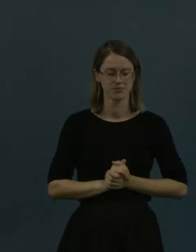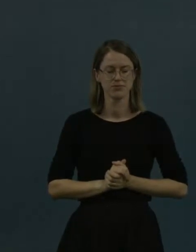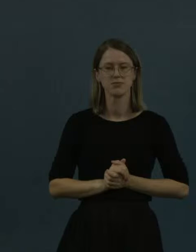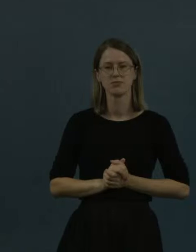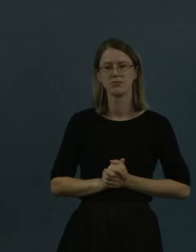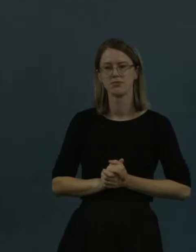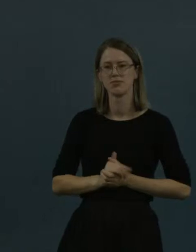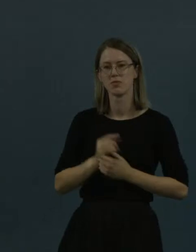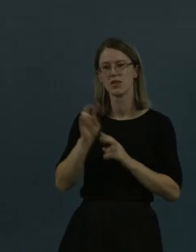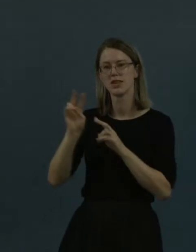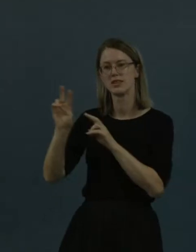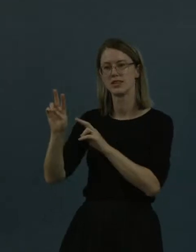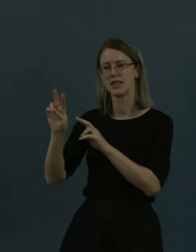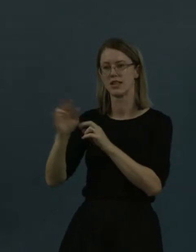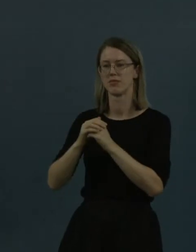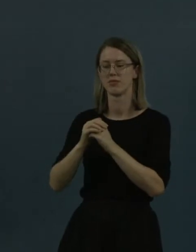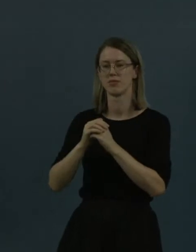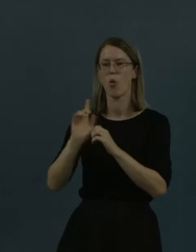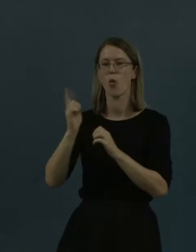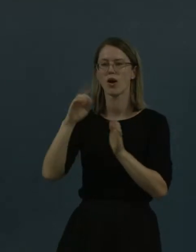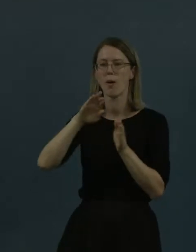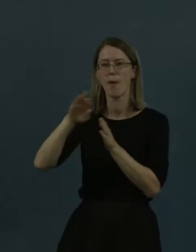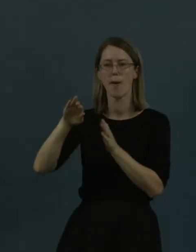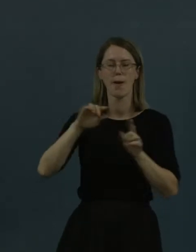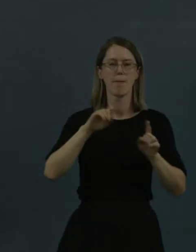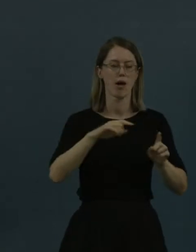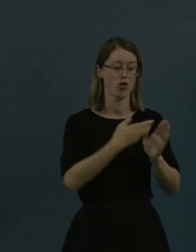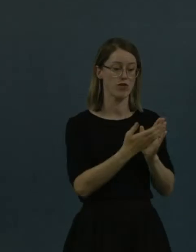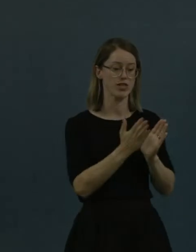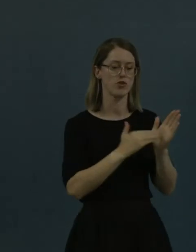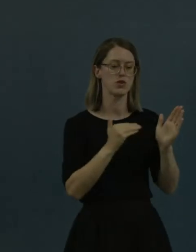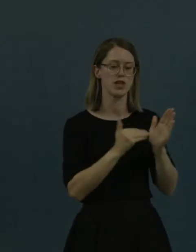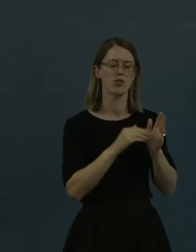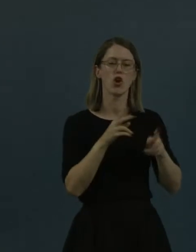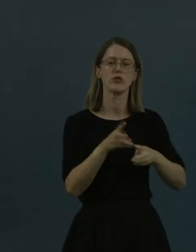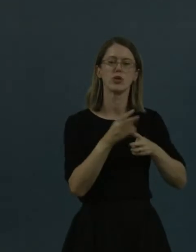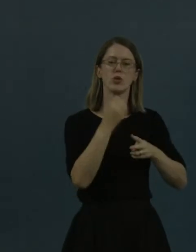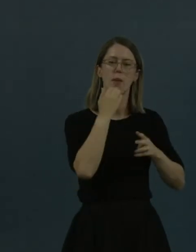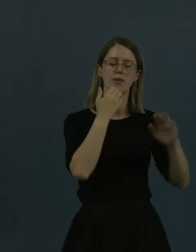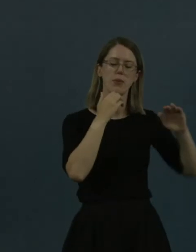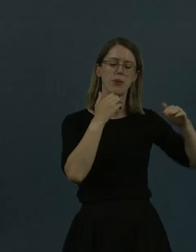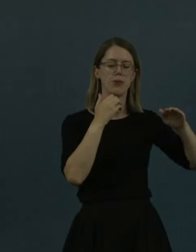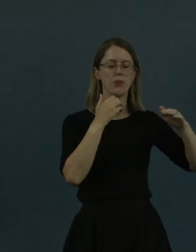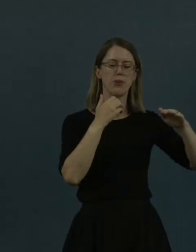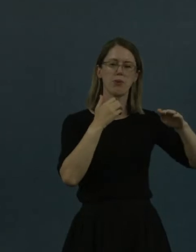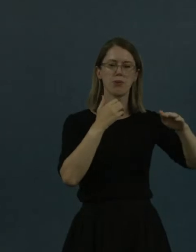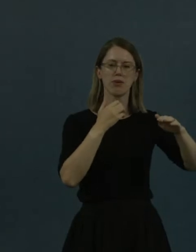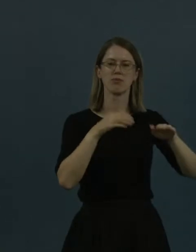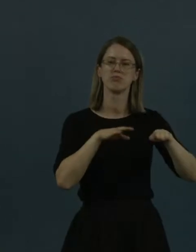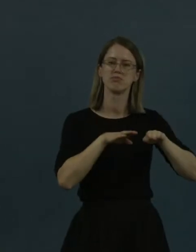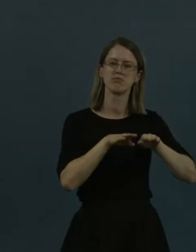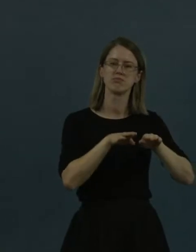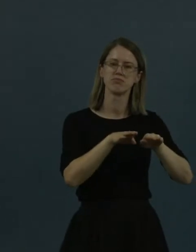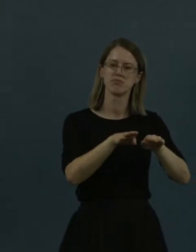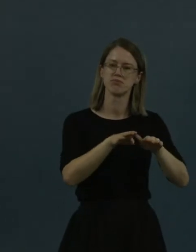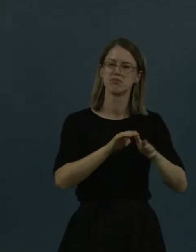hospitalisations outside